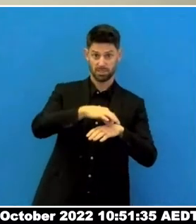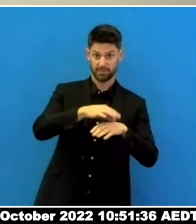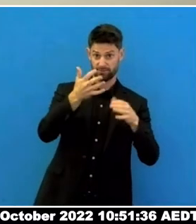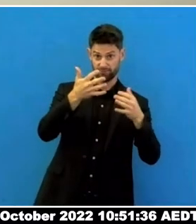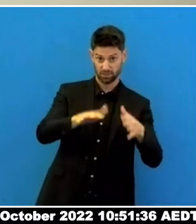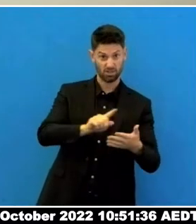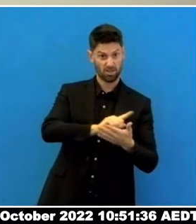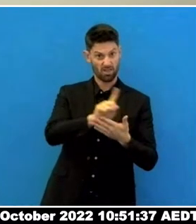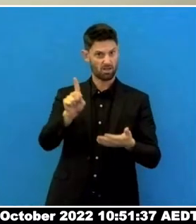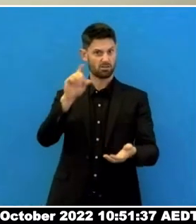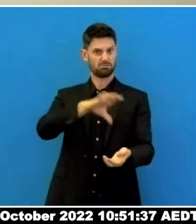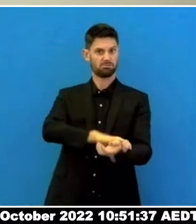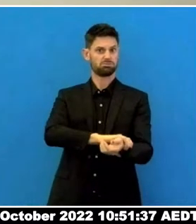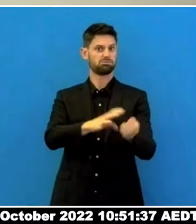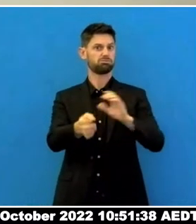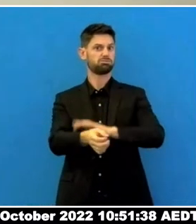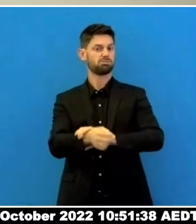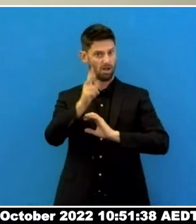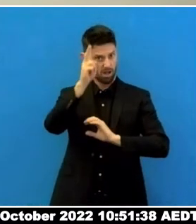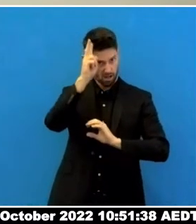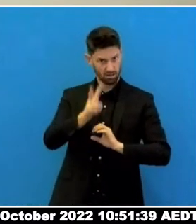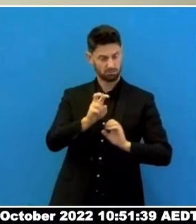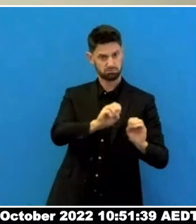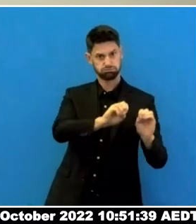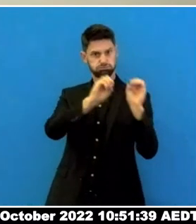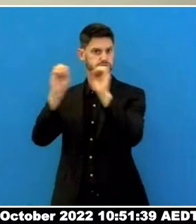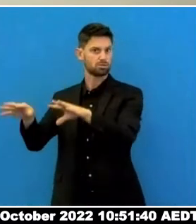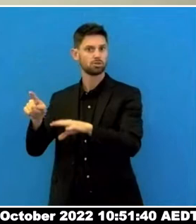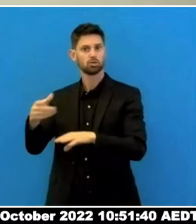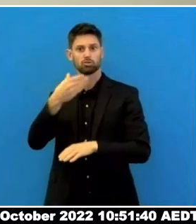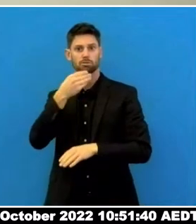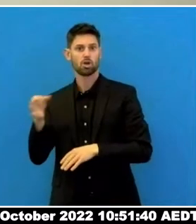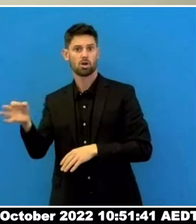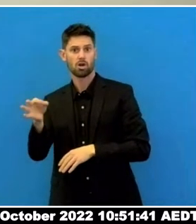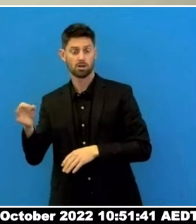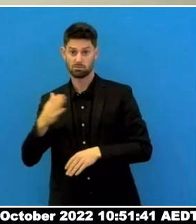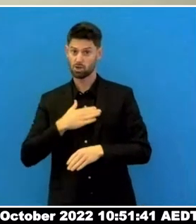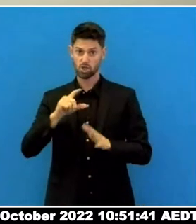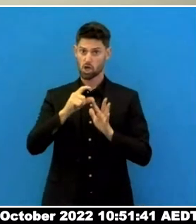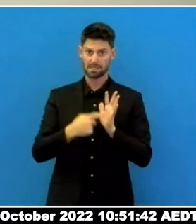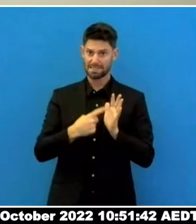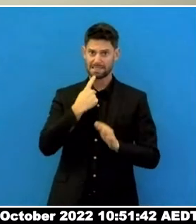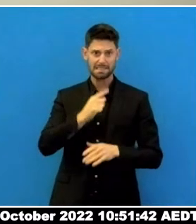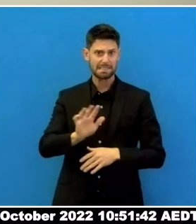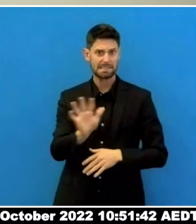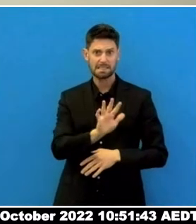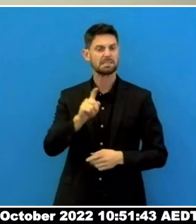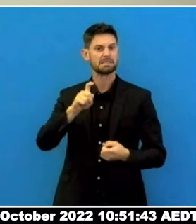and returned to Christmas Island against my doctor's medical advice, where I stayed for about one year.